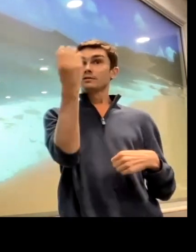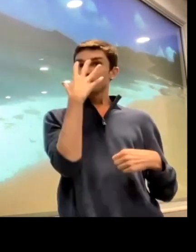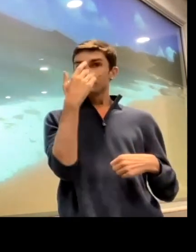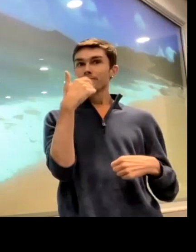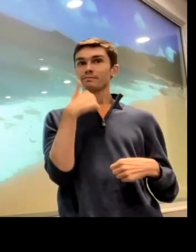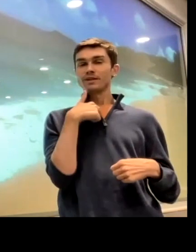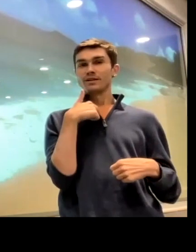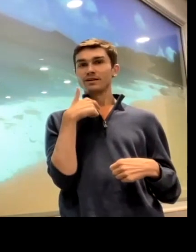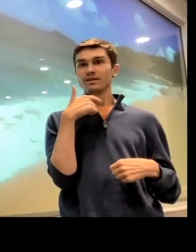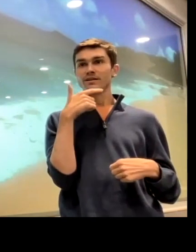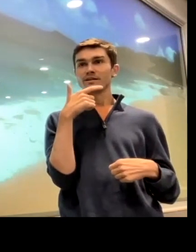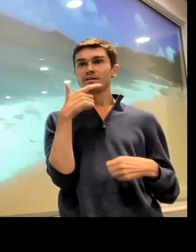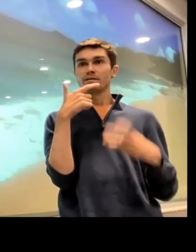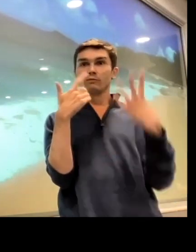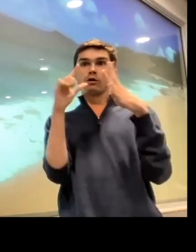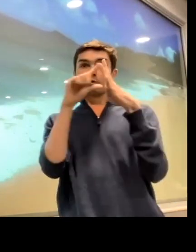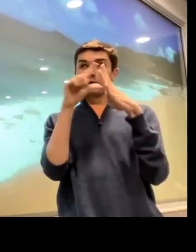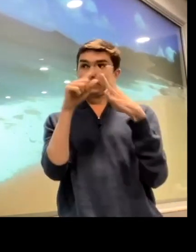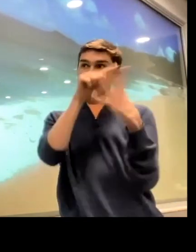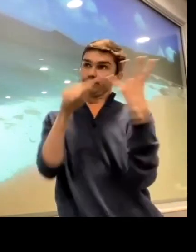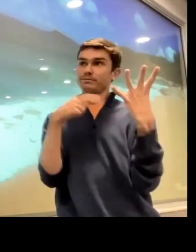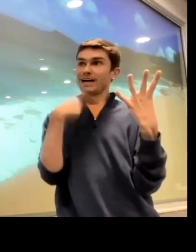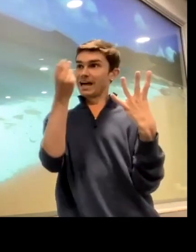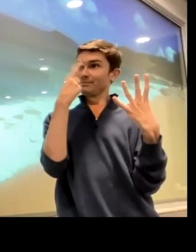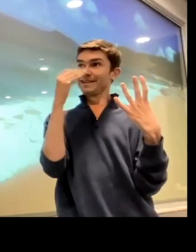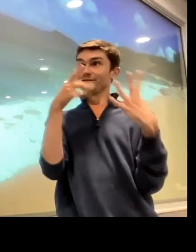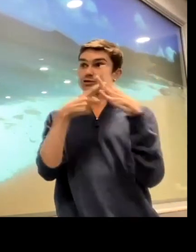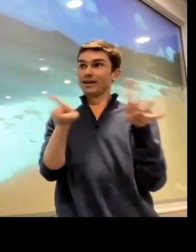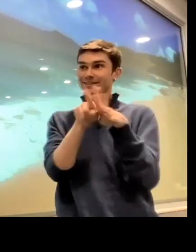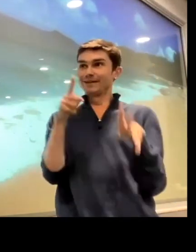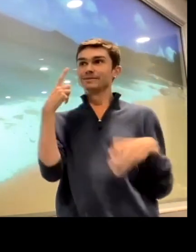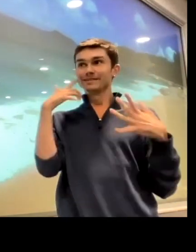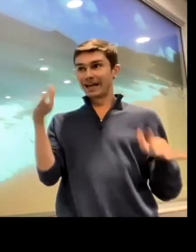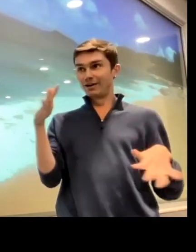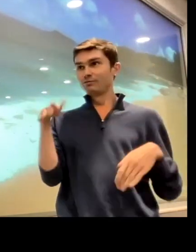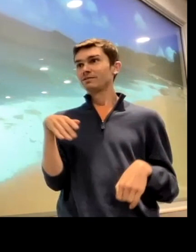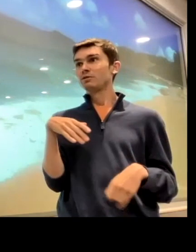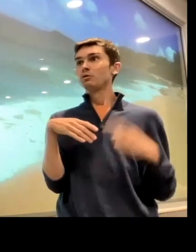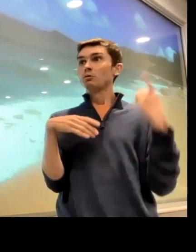One deaf person I look at these pictures, and it's like